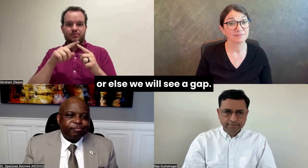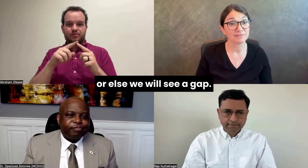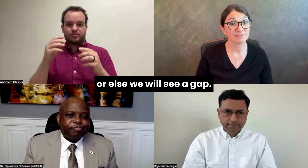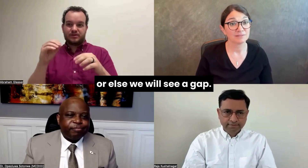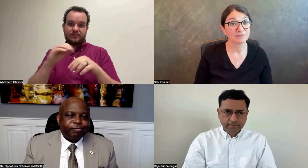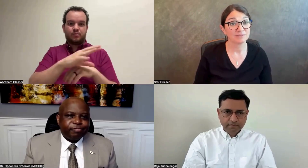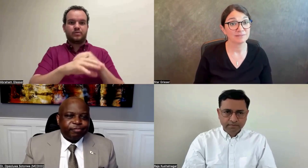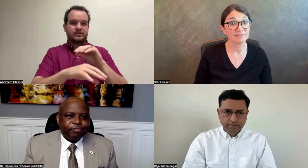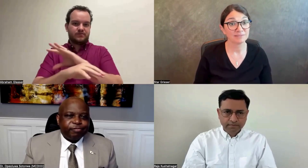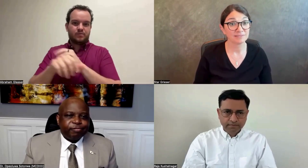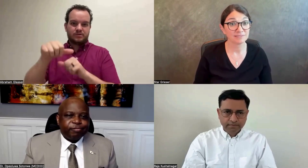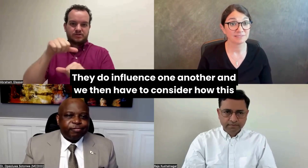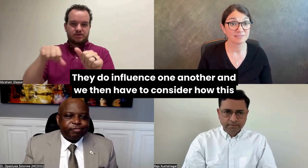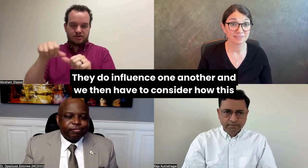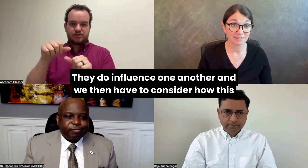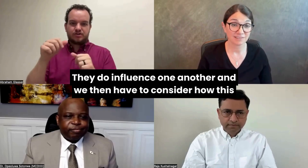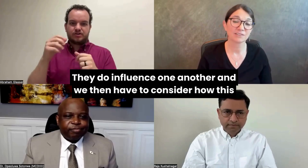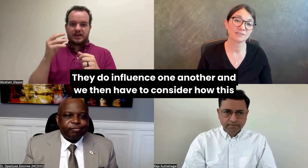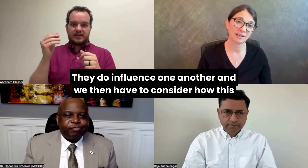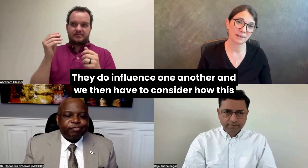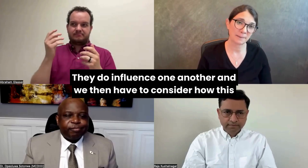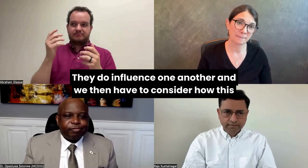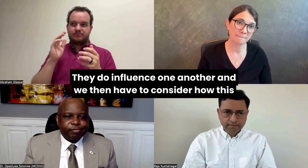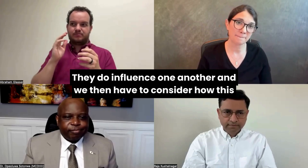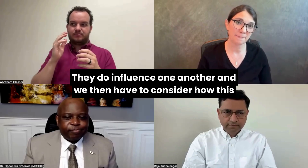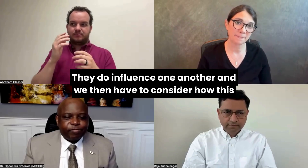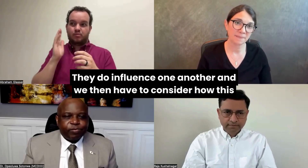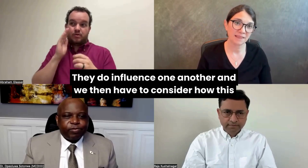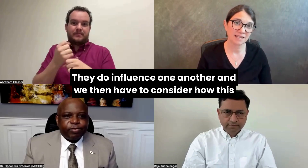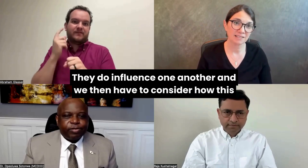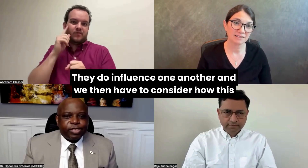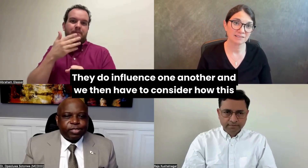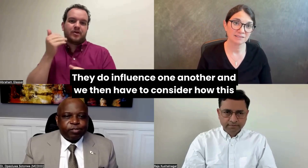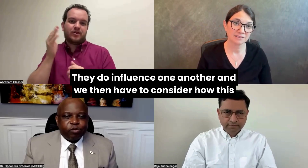They do influence one another and we then have to consider how this